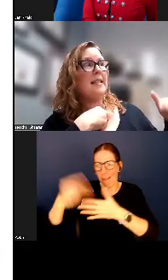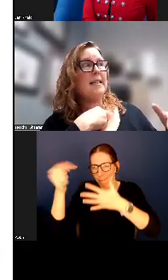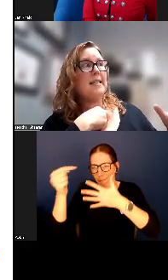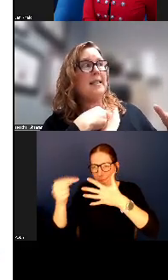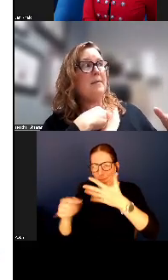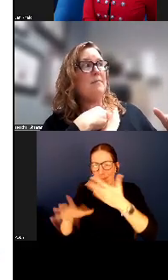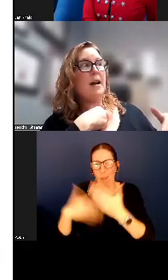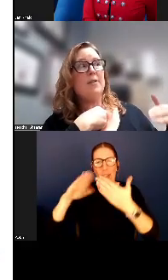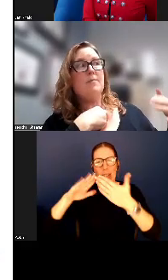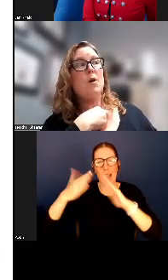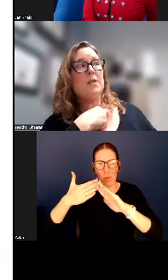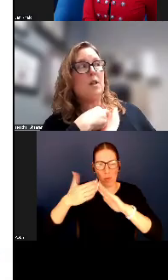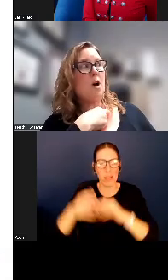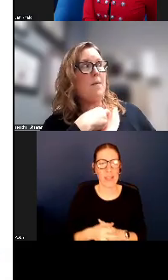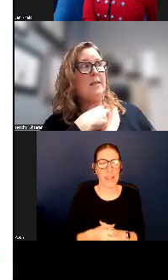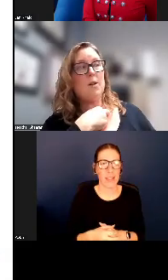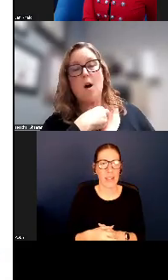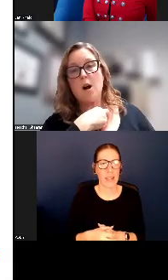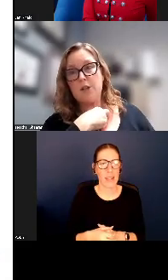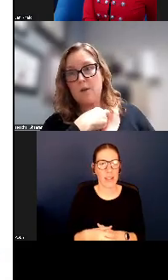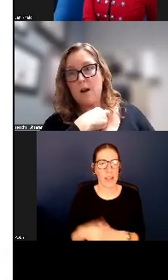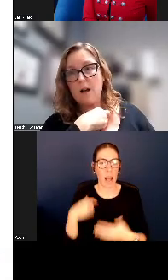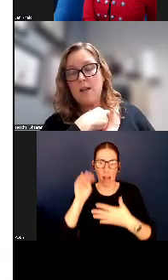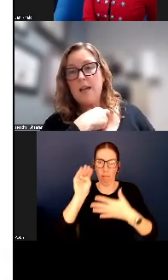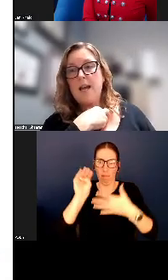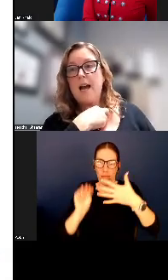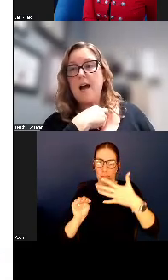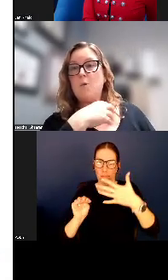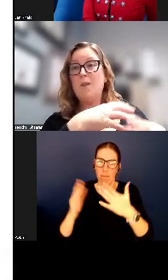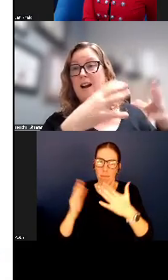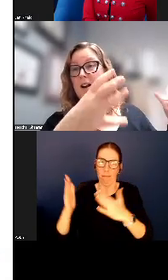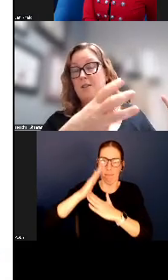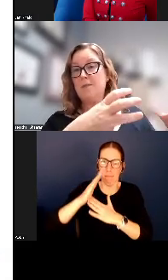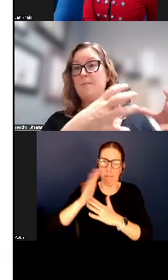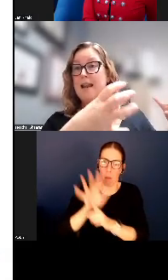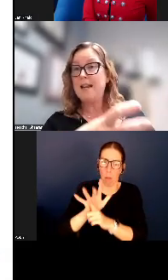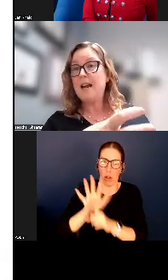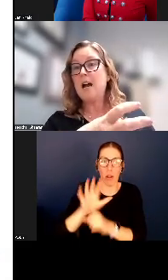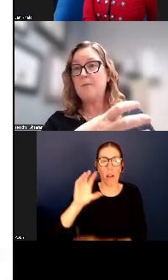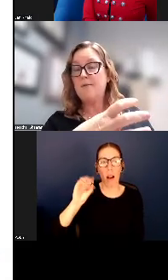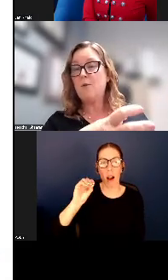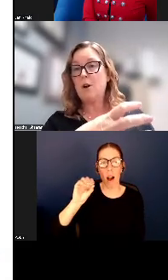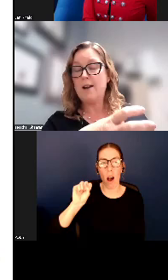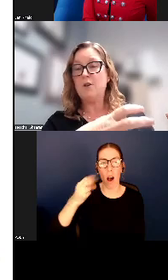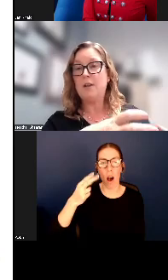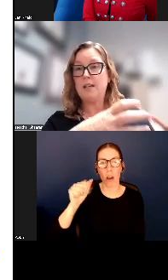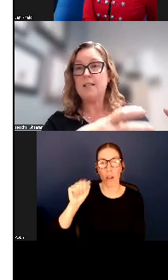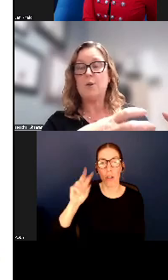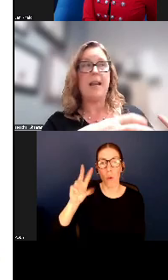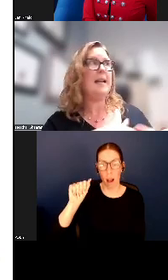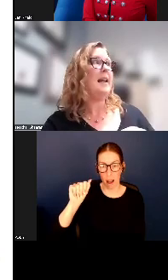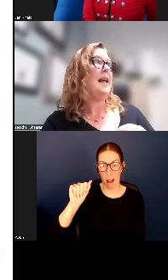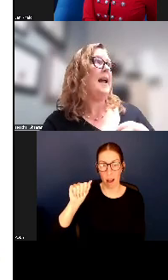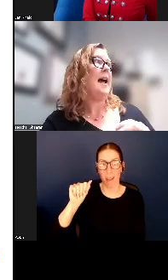just listed them by the most common. So Oshawa, um where the main hub for Grandview Kids is located,